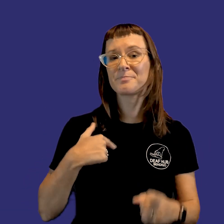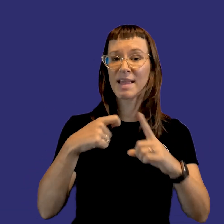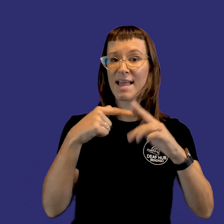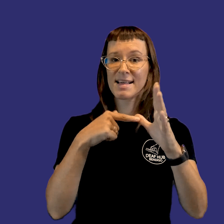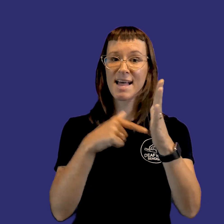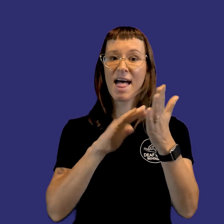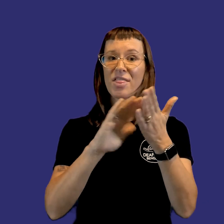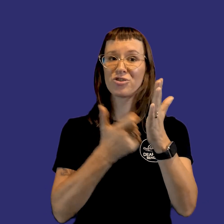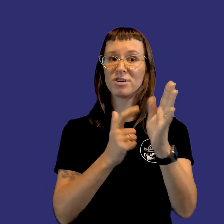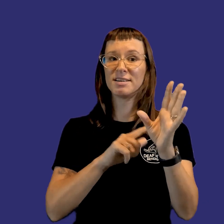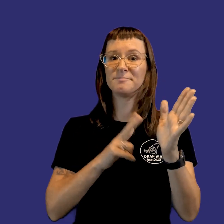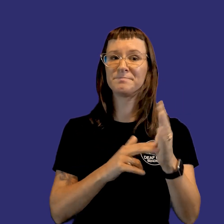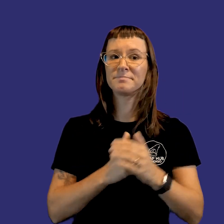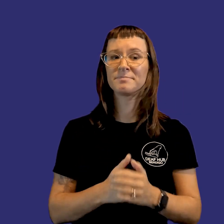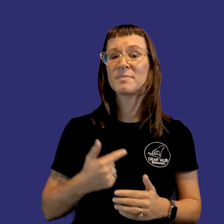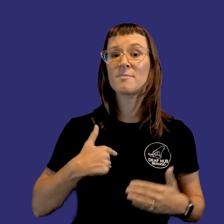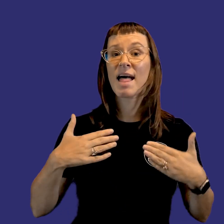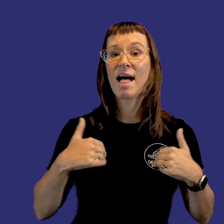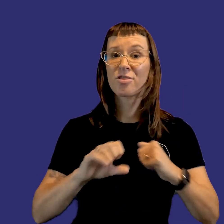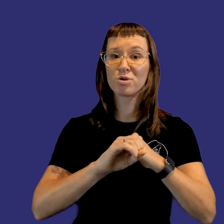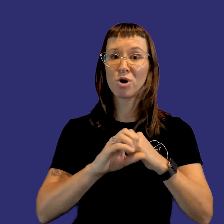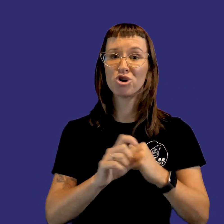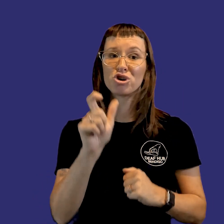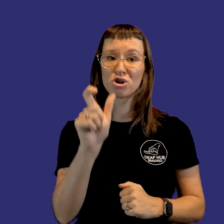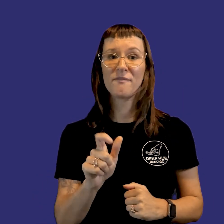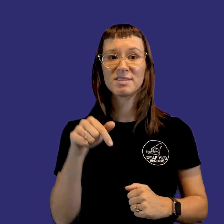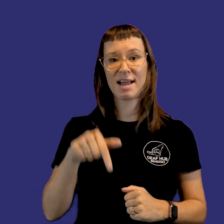My name is Kathryn, I'm a health promotion officer at Women's Health Loddon Mallee.